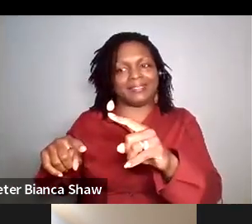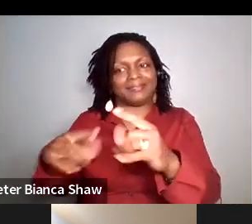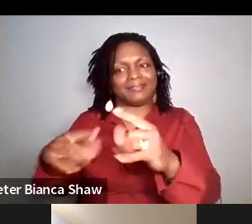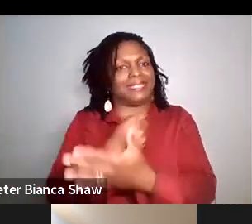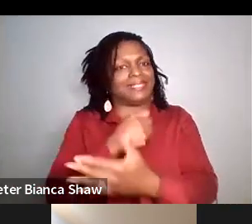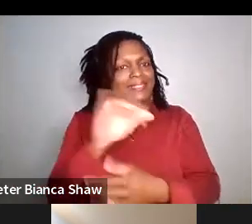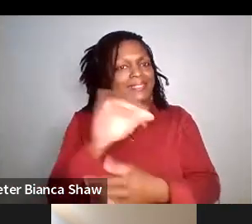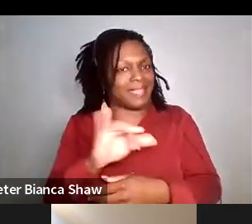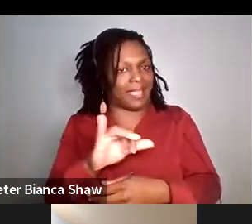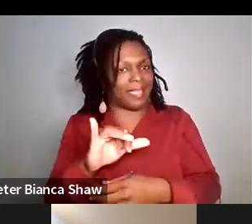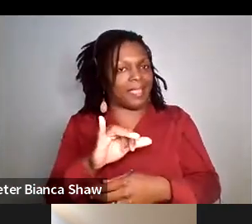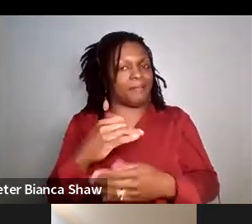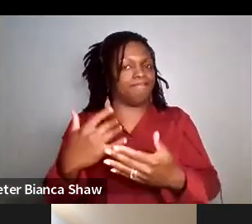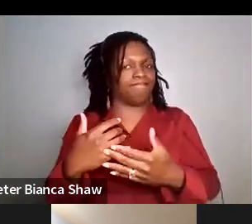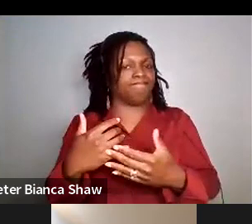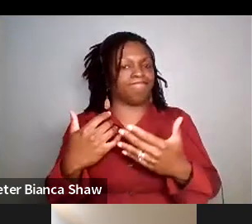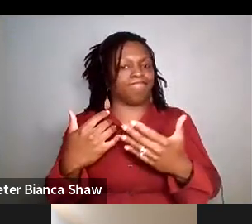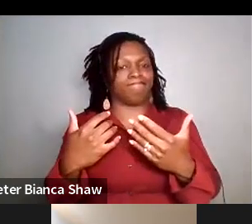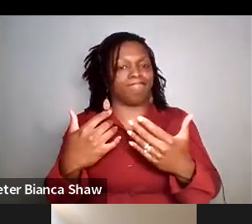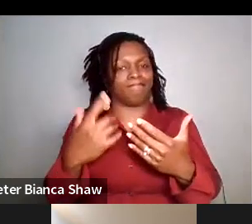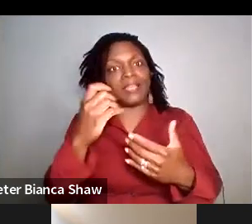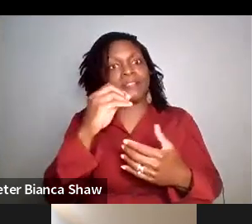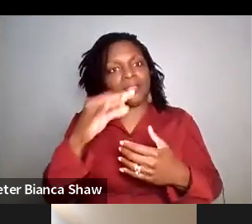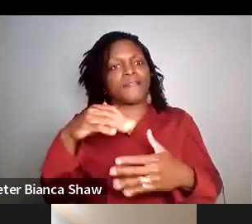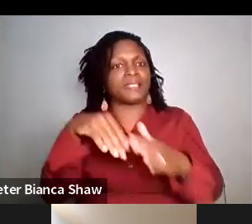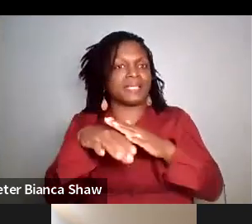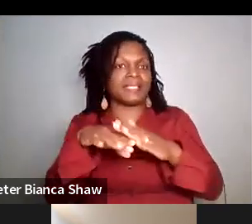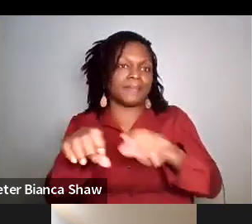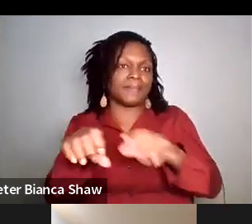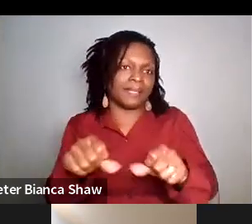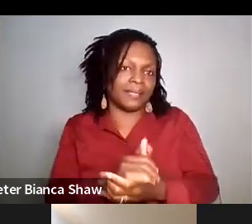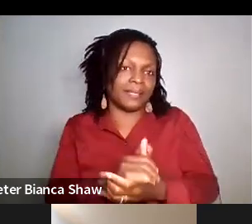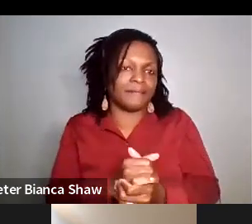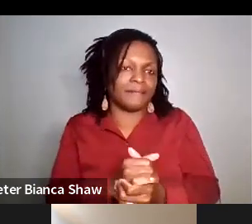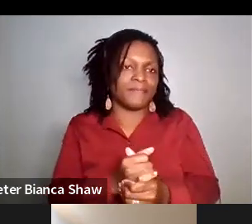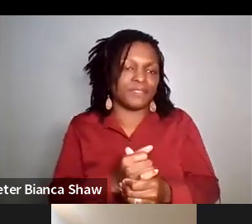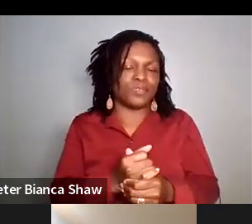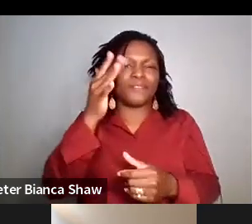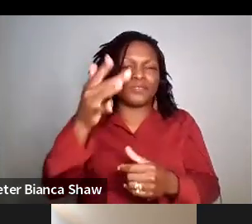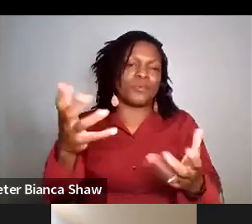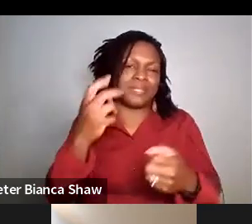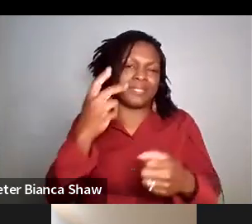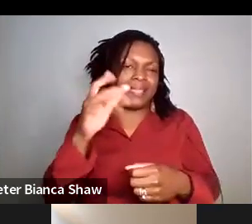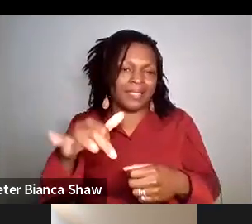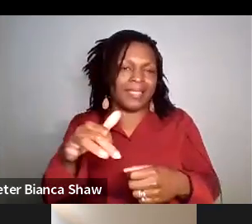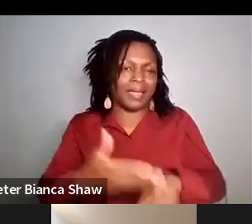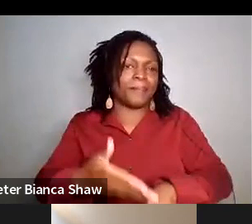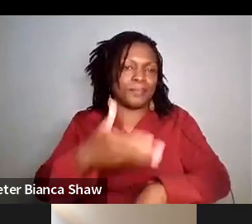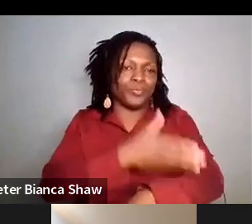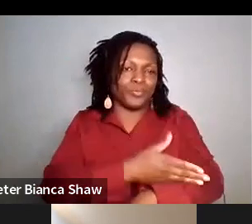And oh, in the future I would really like to see some improvements in those areas.